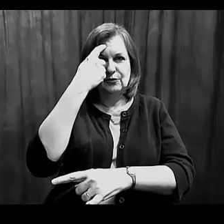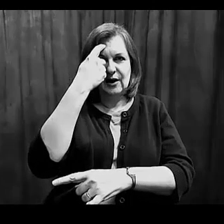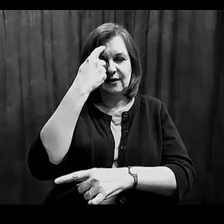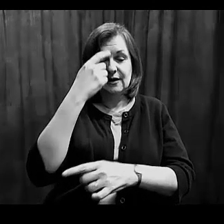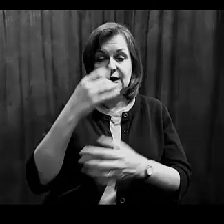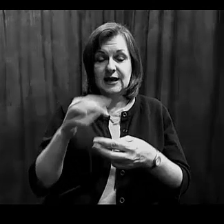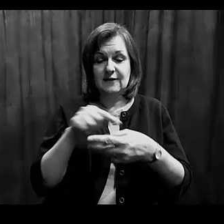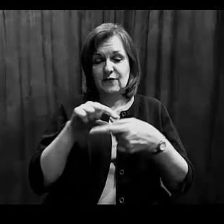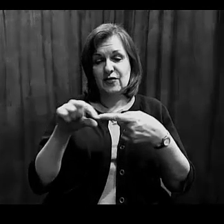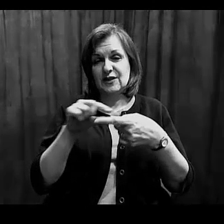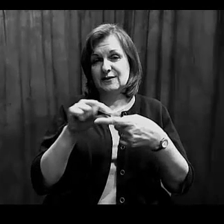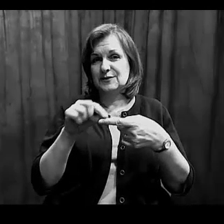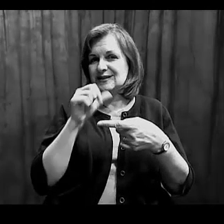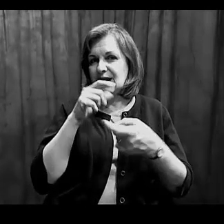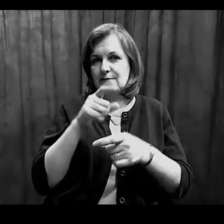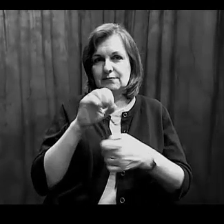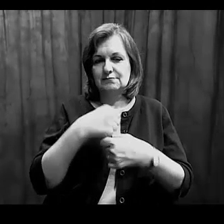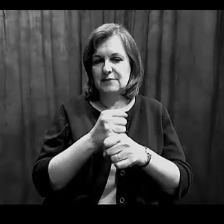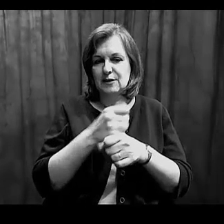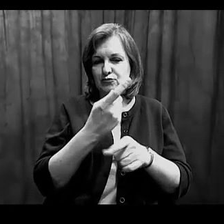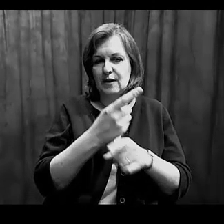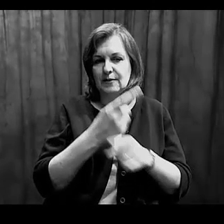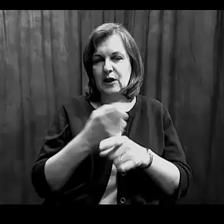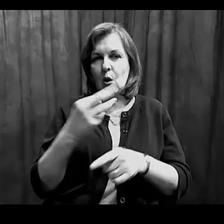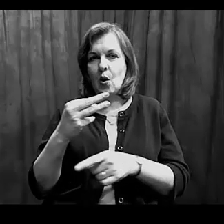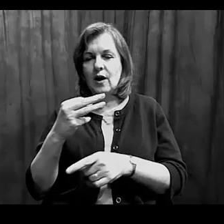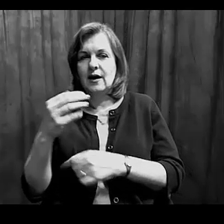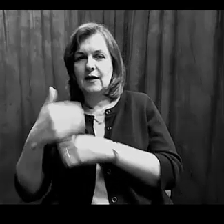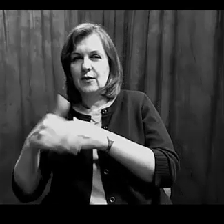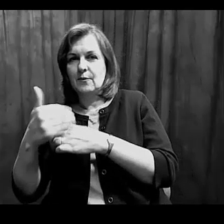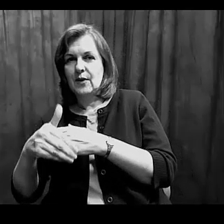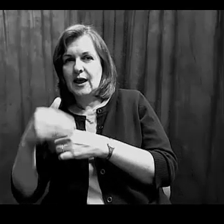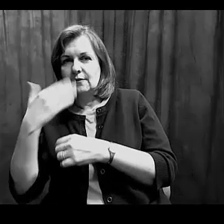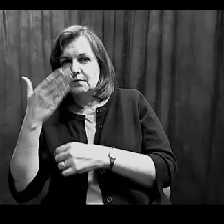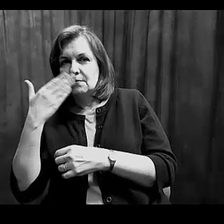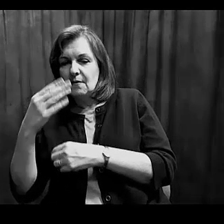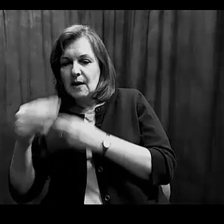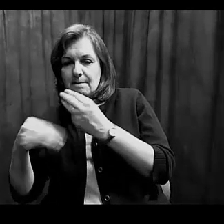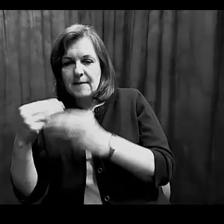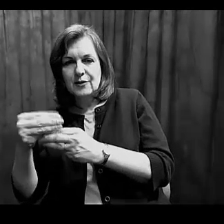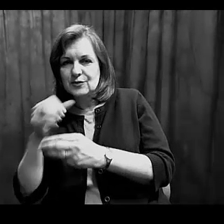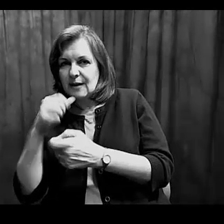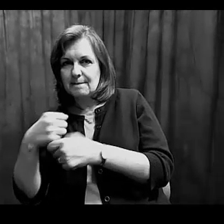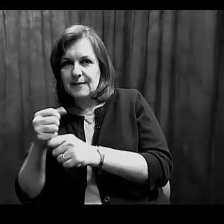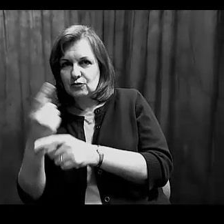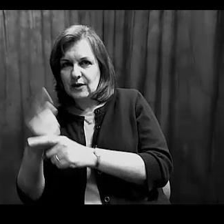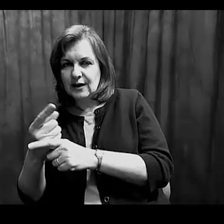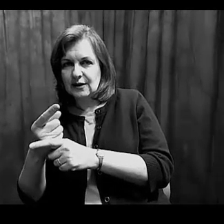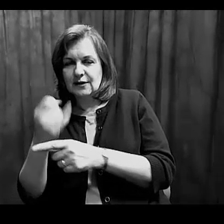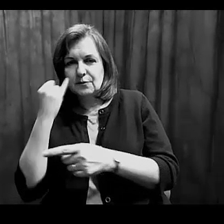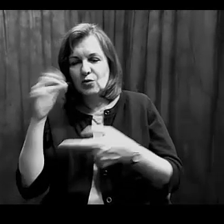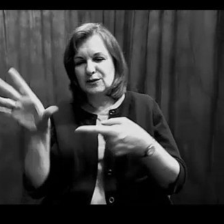well if these receptors aren't formed properly or if the bread molecule isn't shaped properly